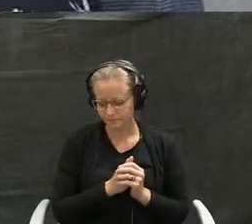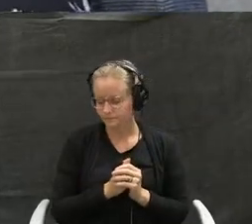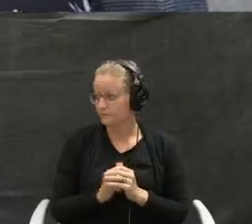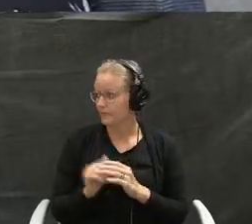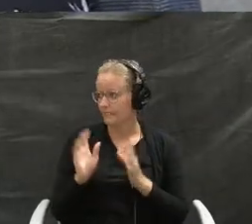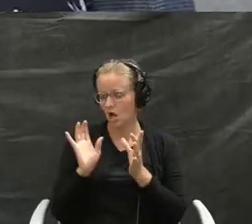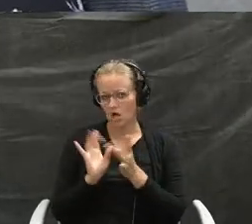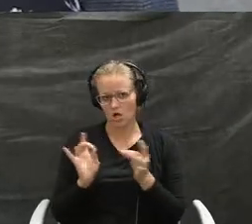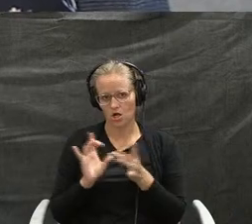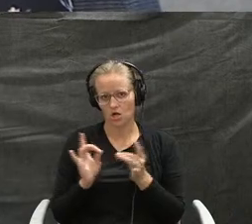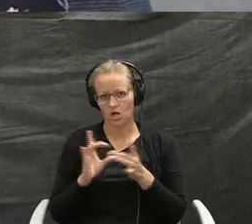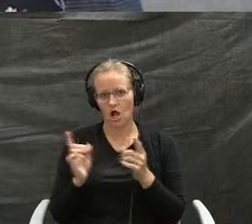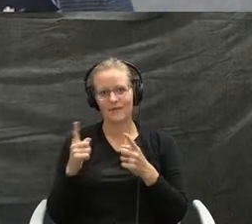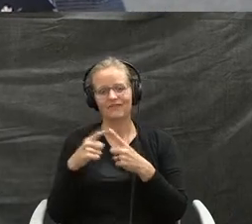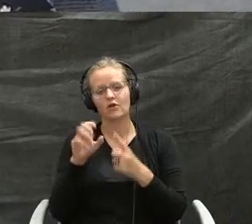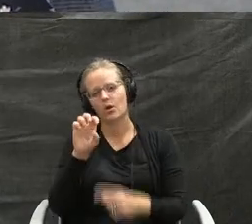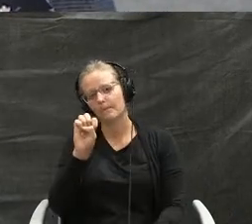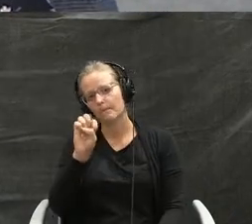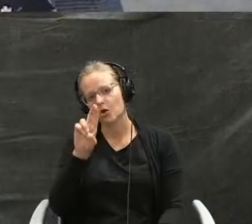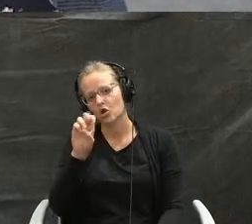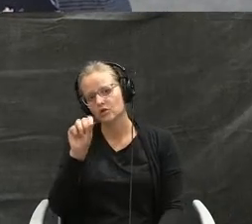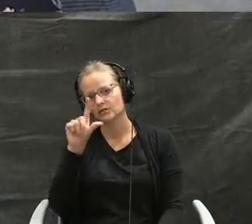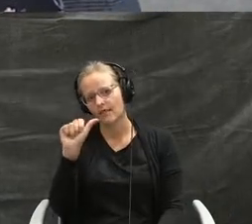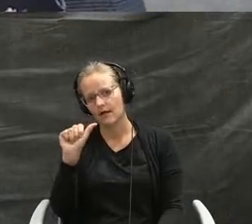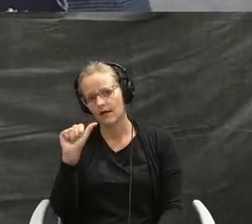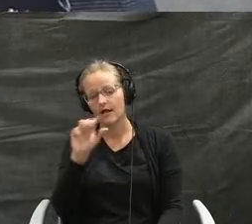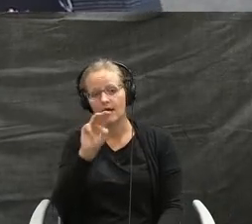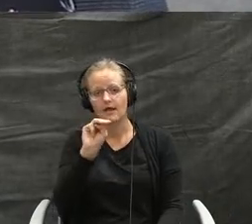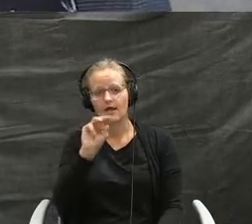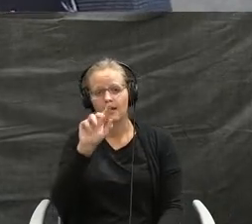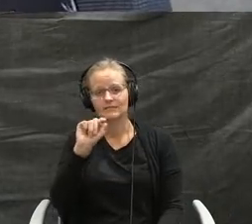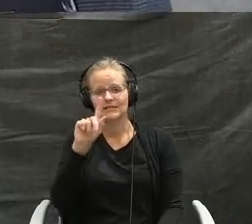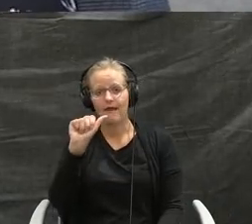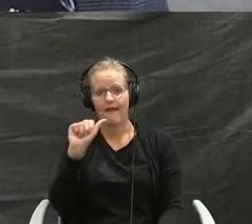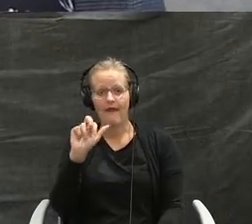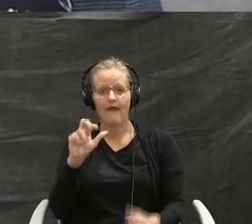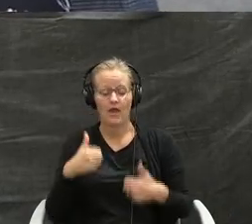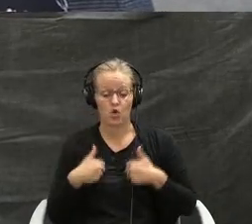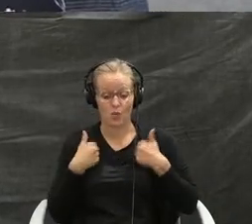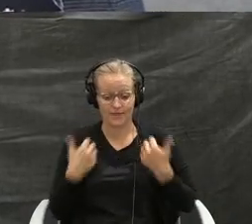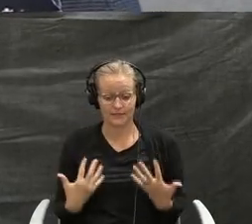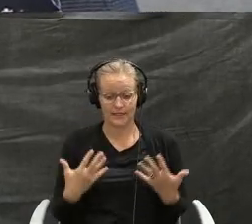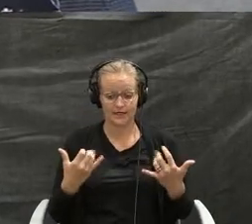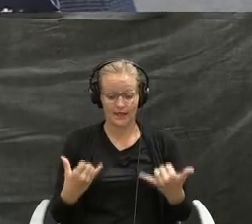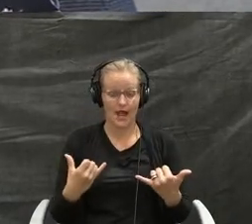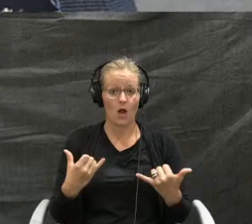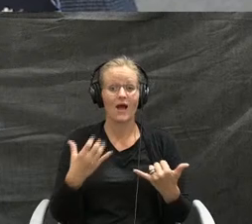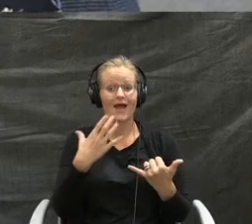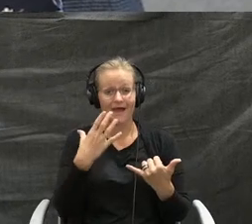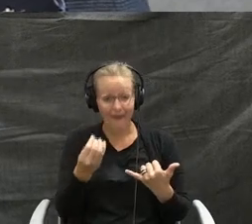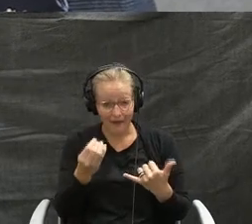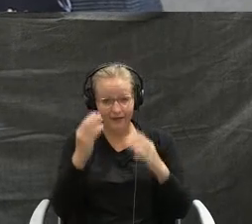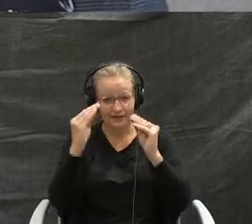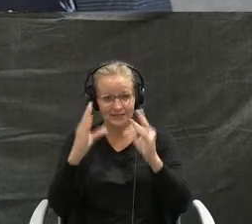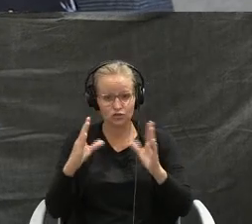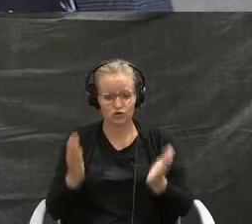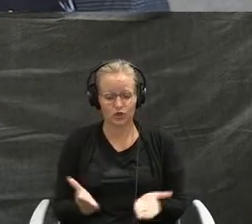As a minute Tonka resident apparent and a teacher in the Minne Tonka schools, I deeply appreciate all of the time spent